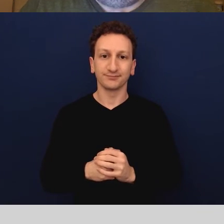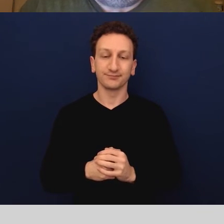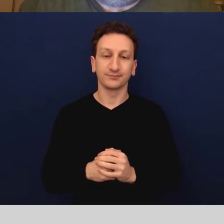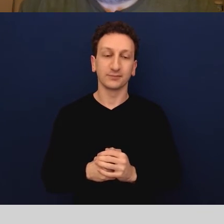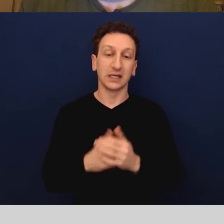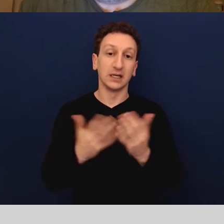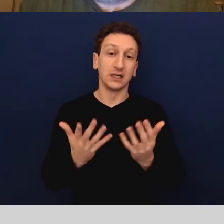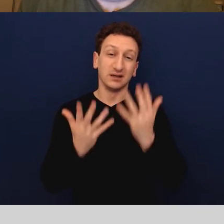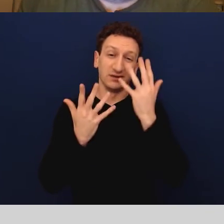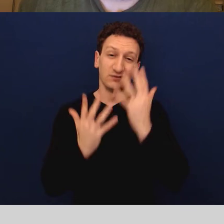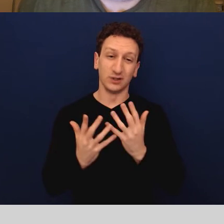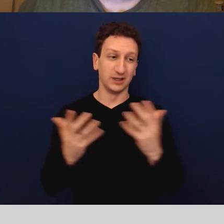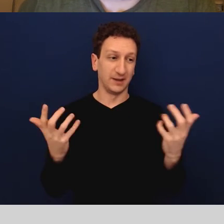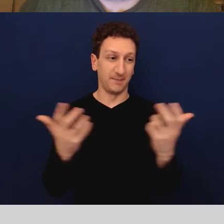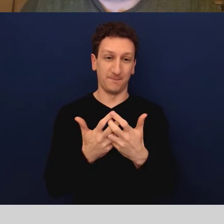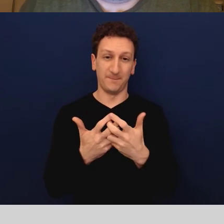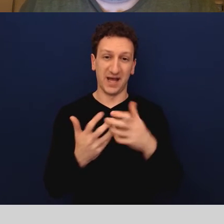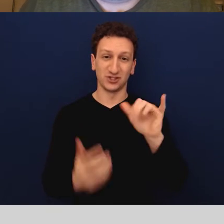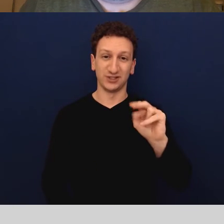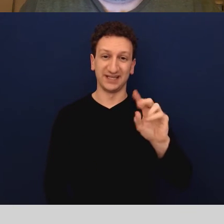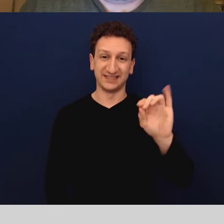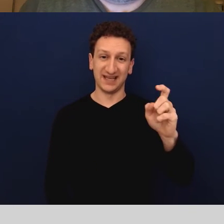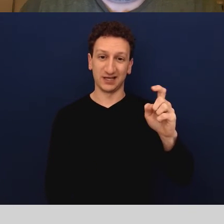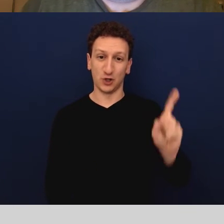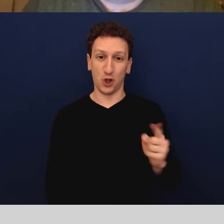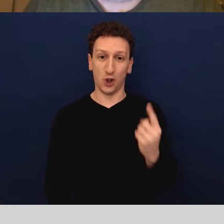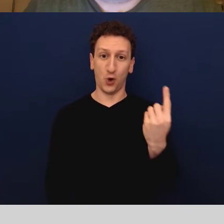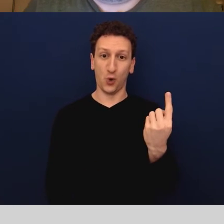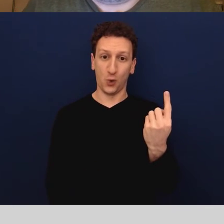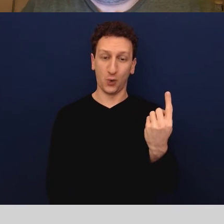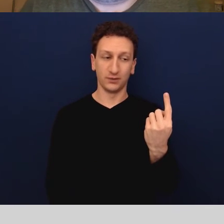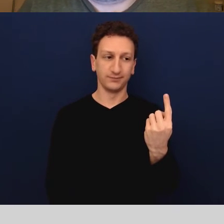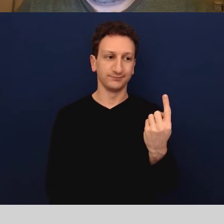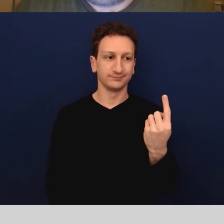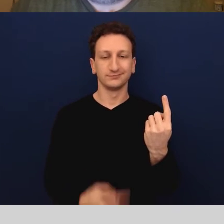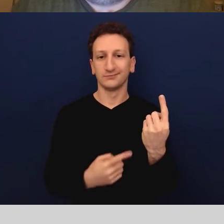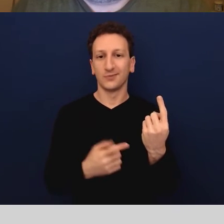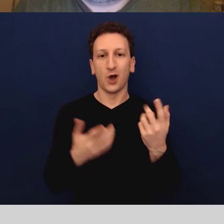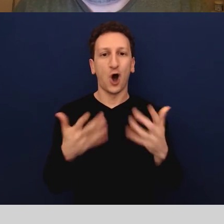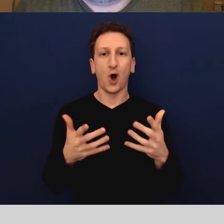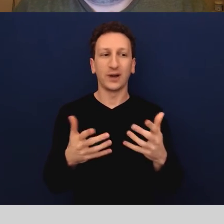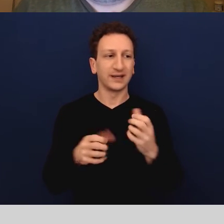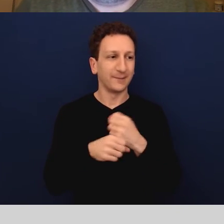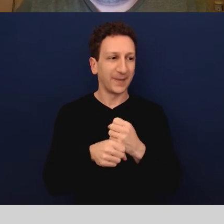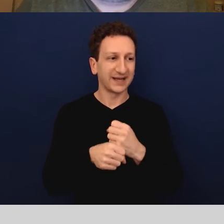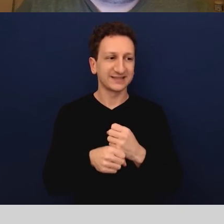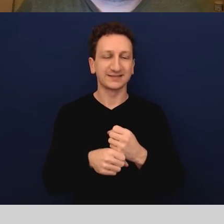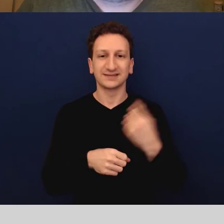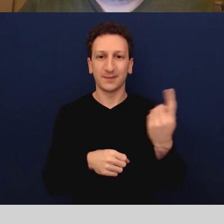Unfortunately is the match index by itself, already makes the class.interface index.